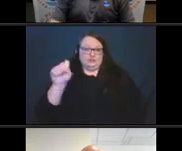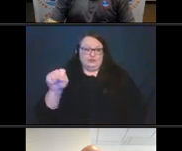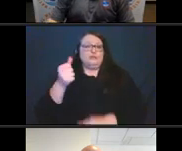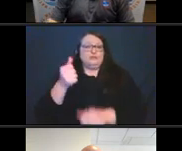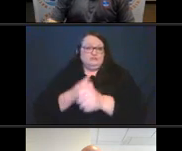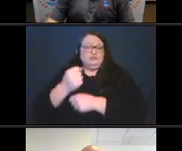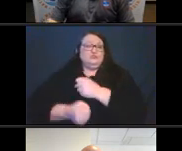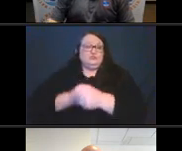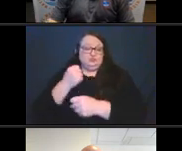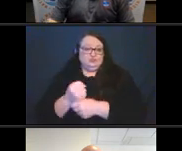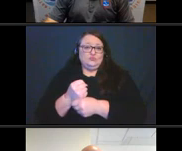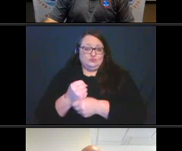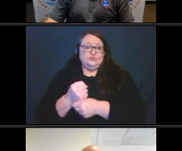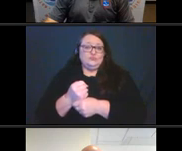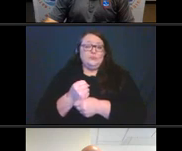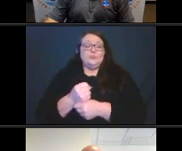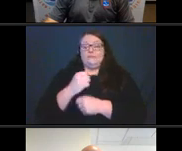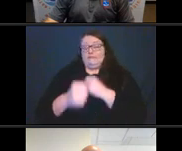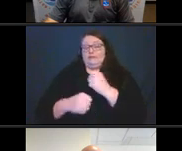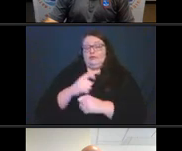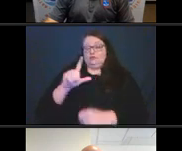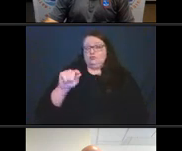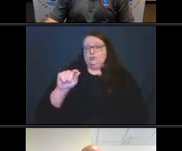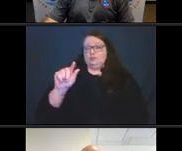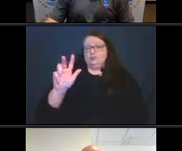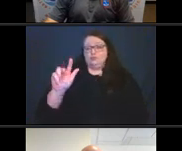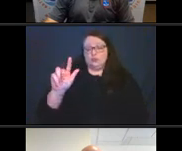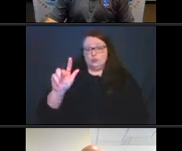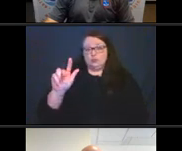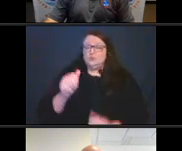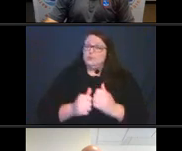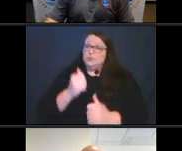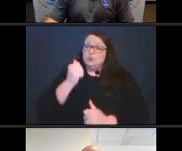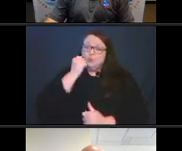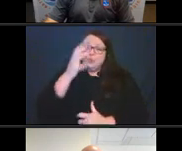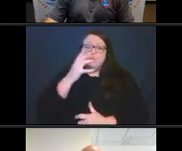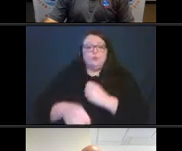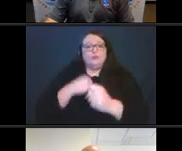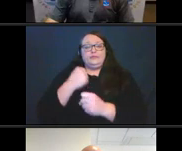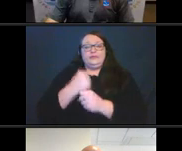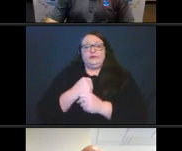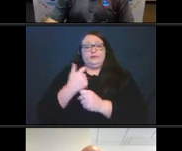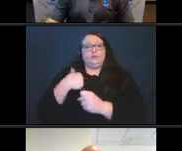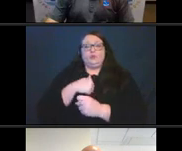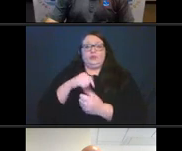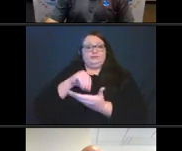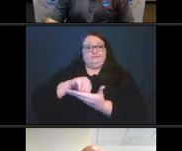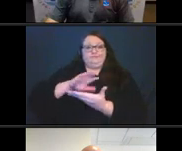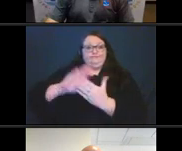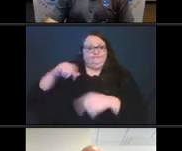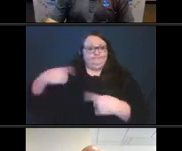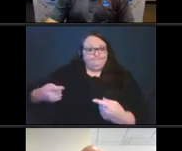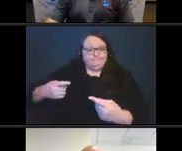So, additionally, in 2023 was the warmest year on record and the past 10 years have also been